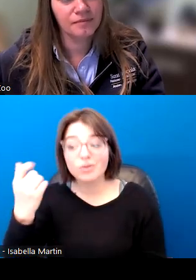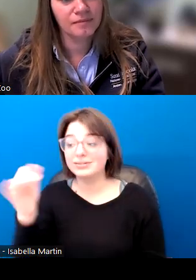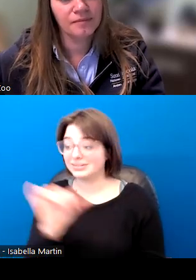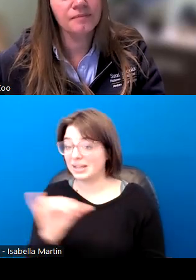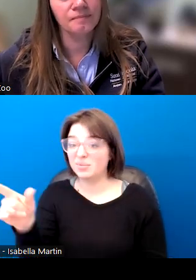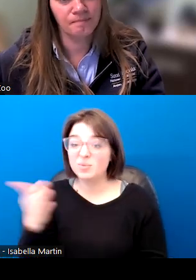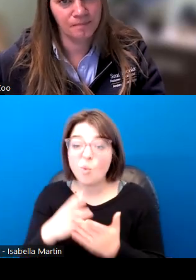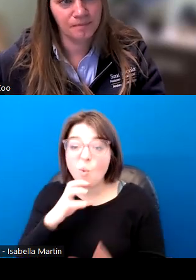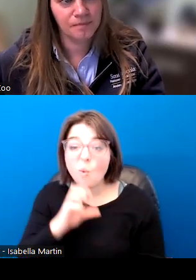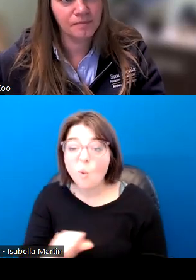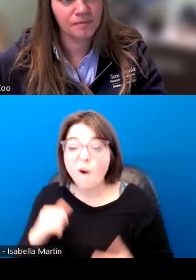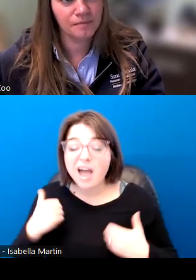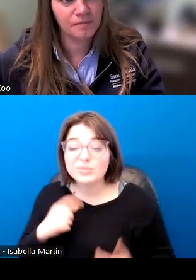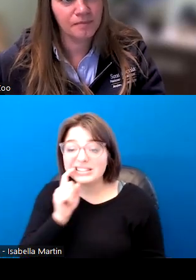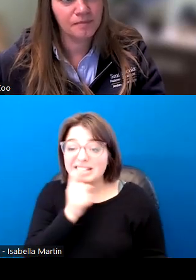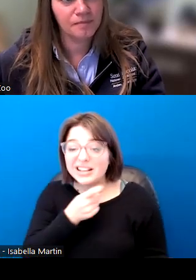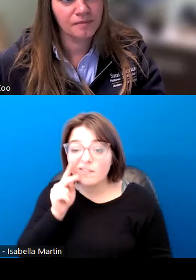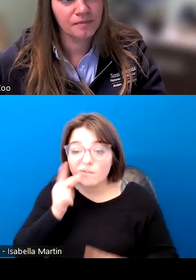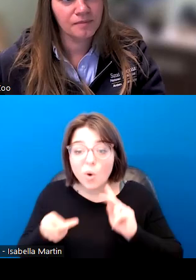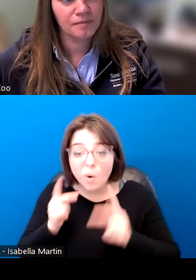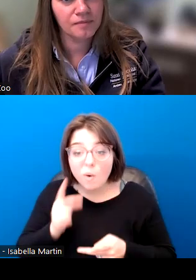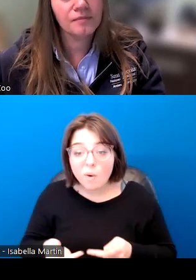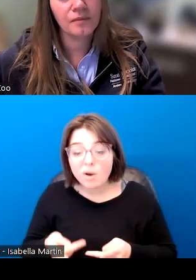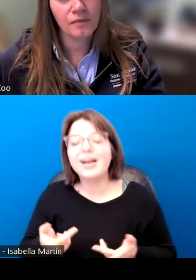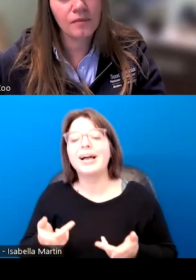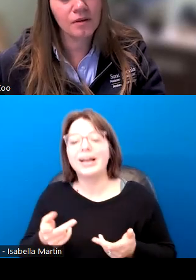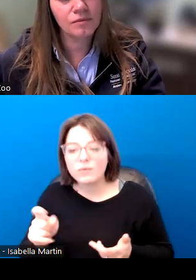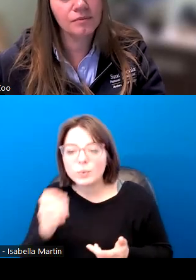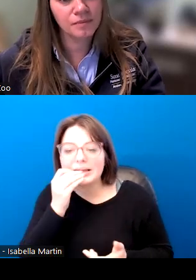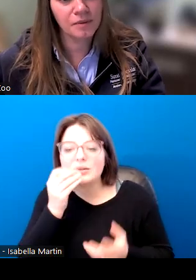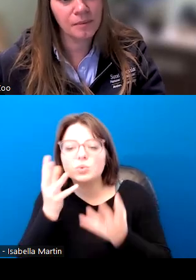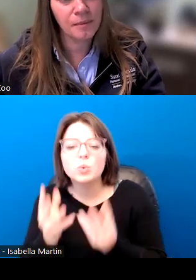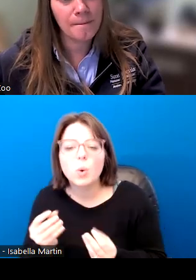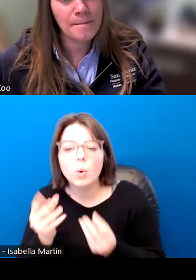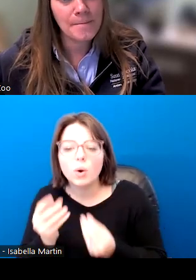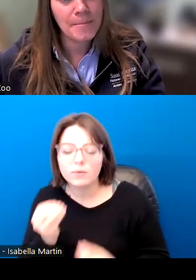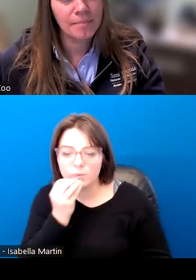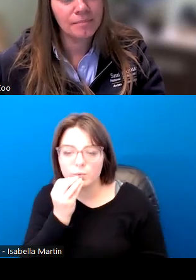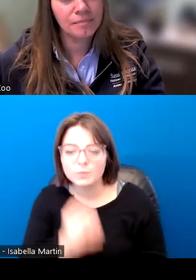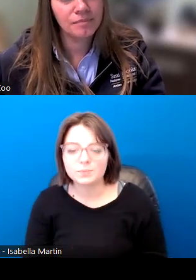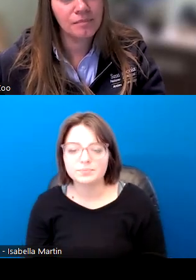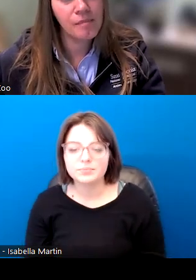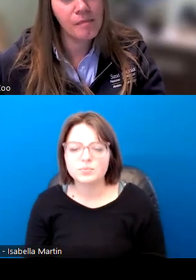and so maybe they go back to having to eat some softer foods. You mentioned another change that I'd